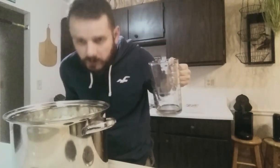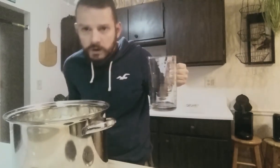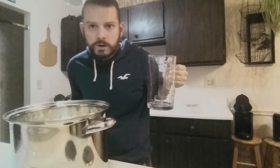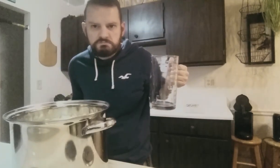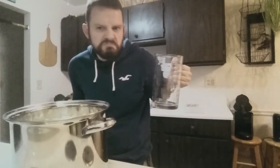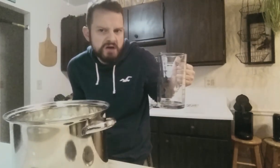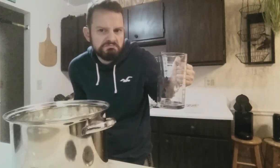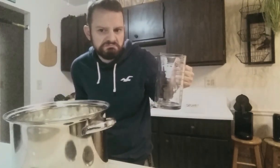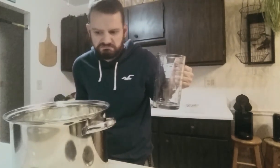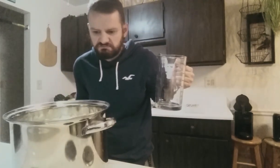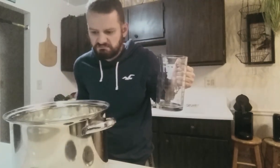Yep.